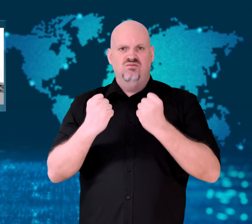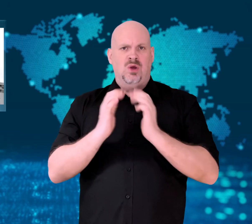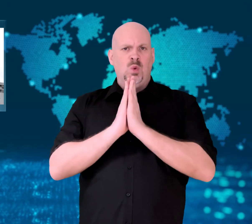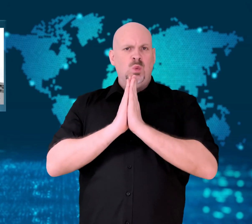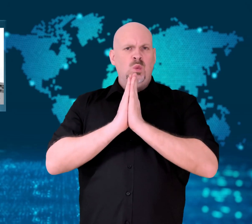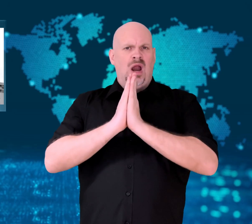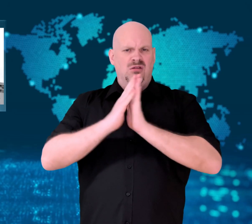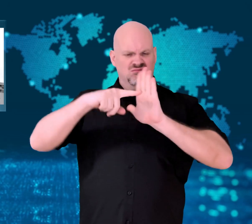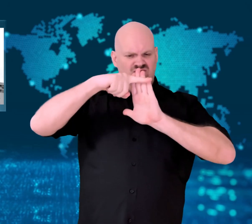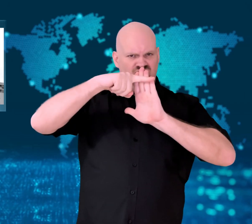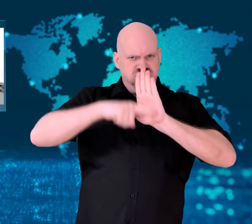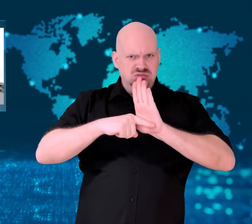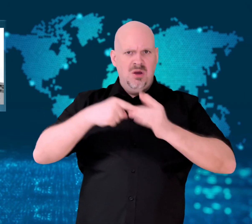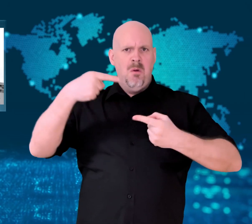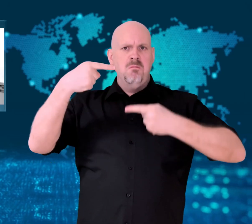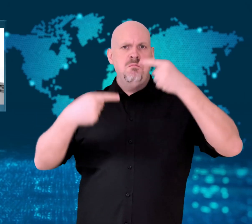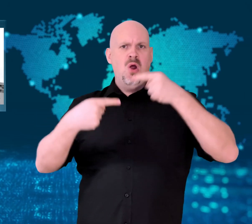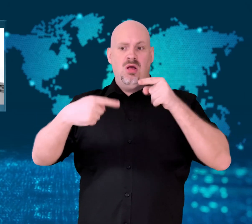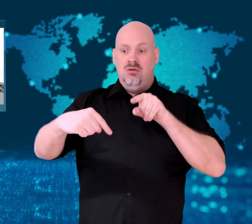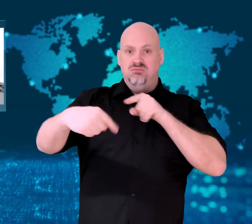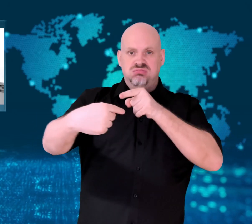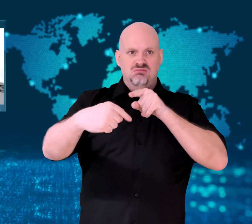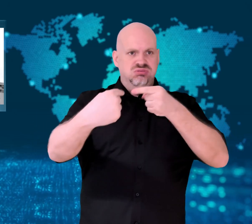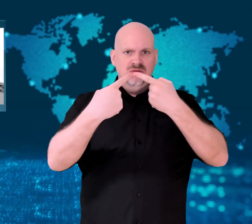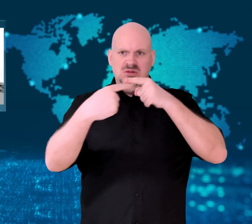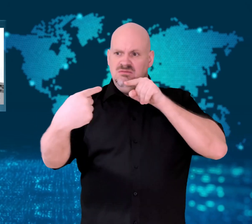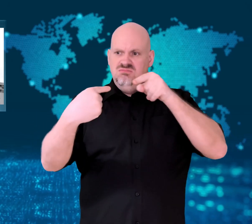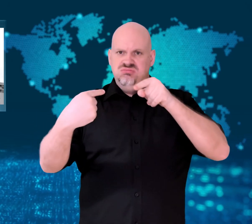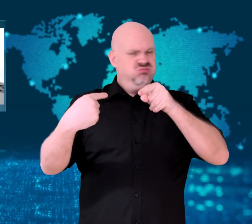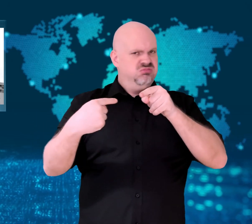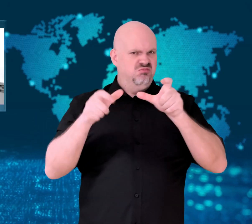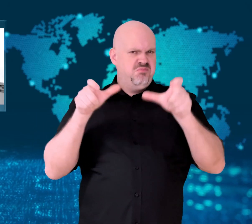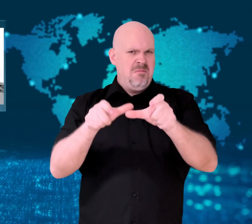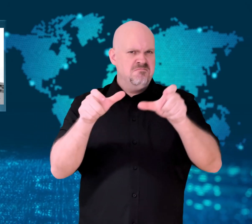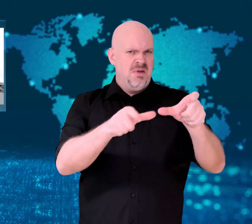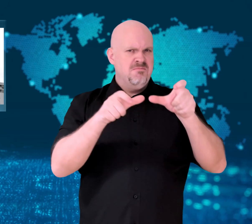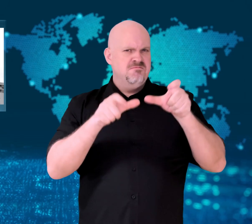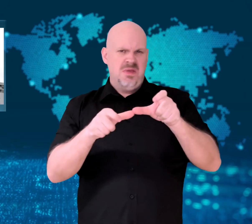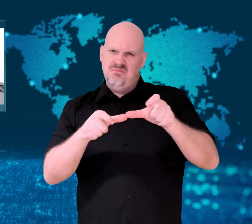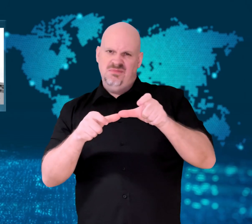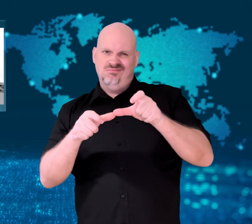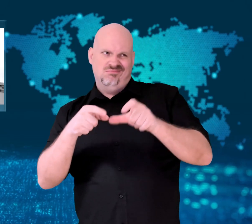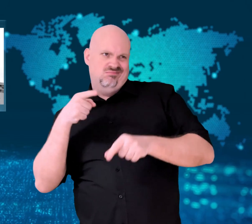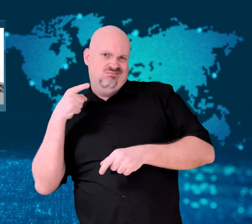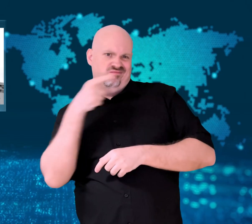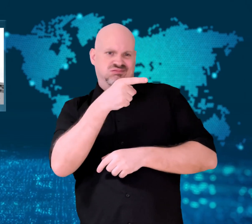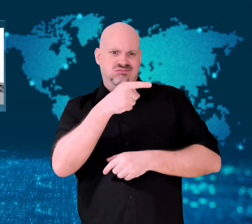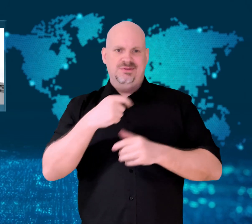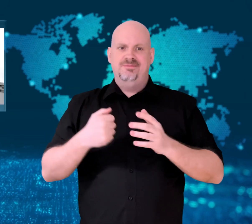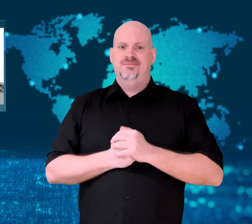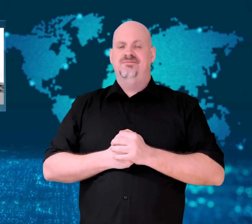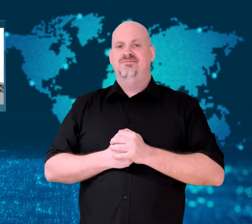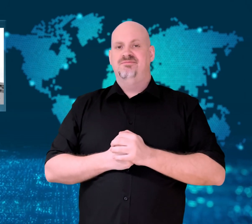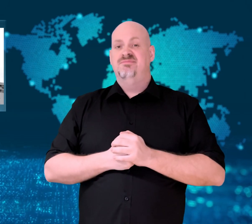Sometimes the death penalty is even given to defendants who were